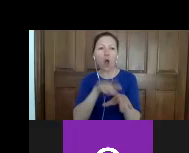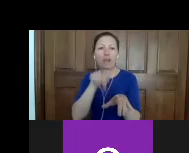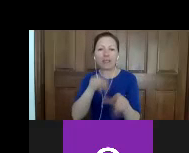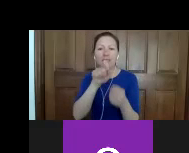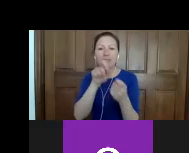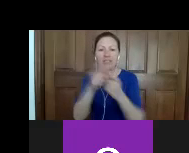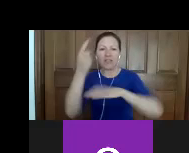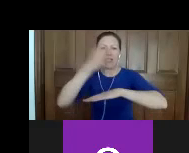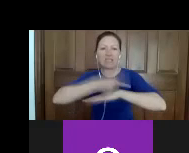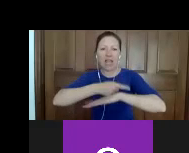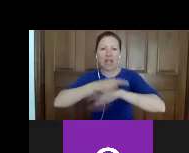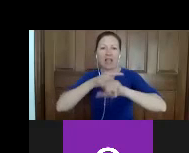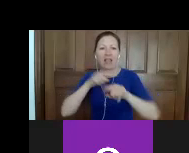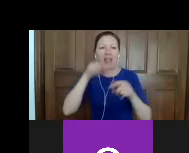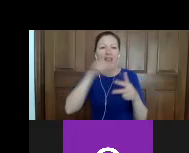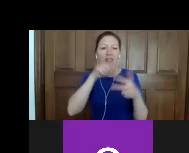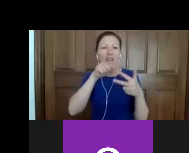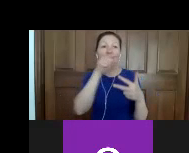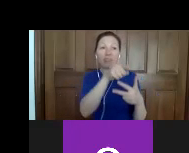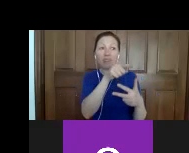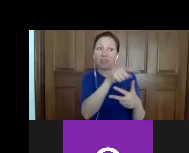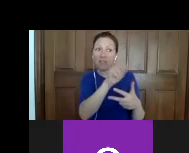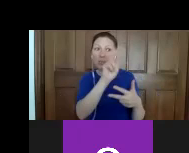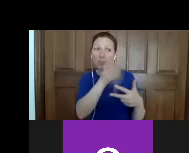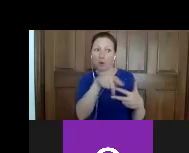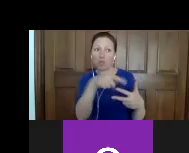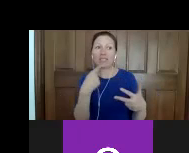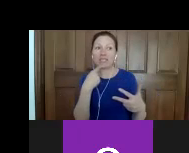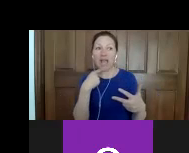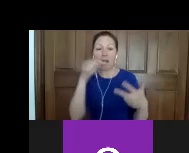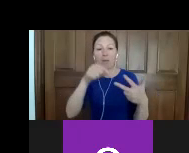on this day, at this time, I observed this. That documentation can be really crucial.